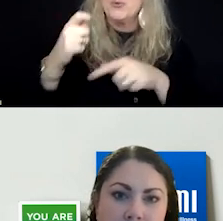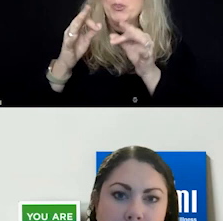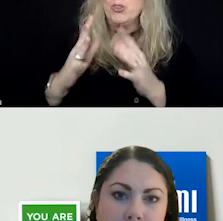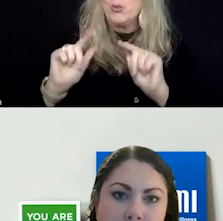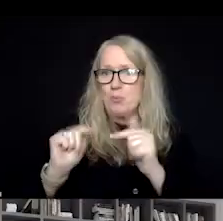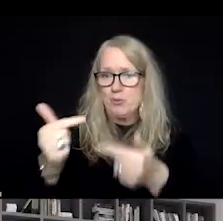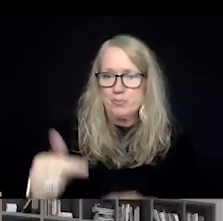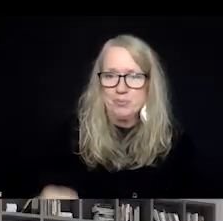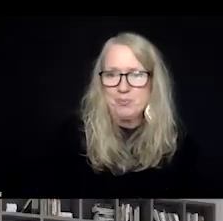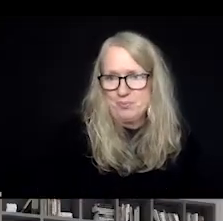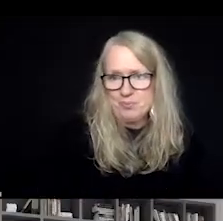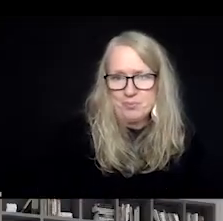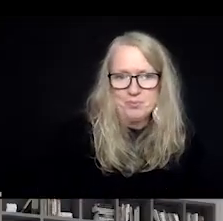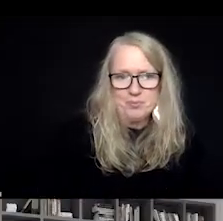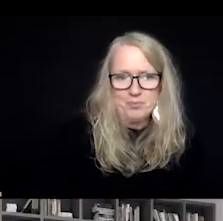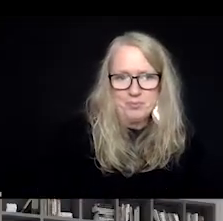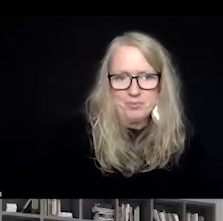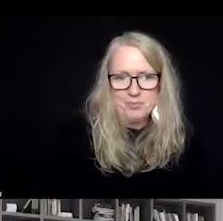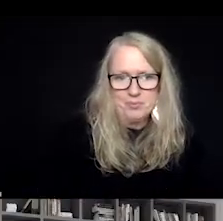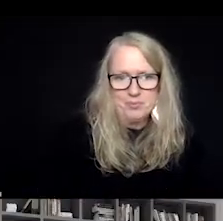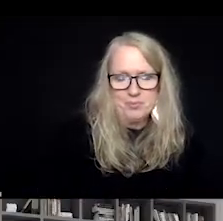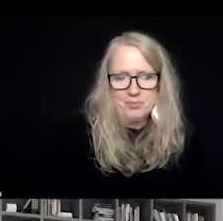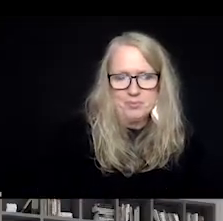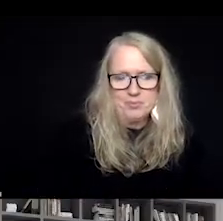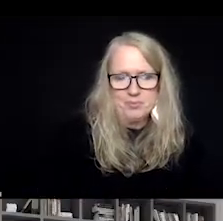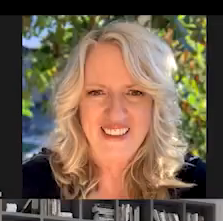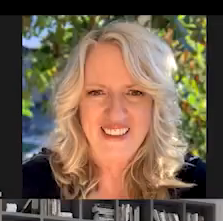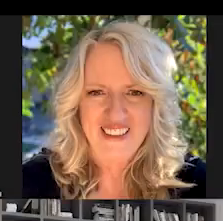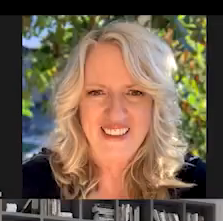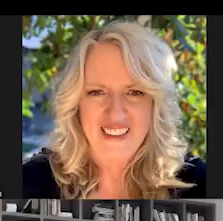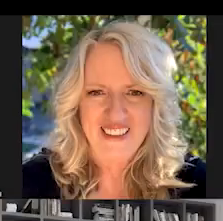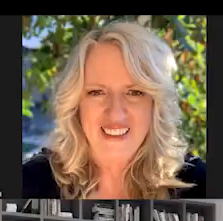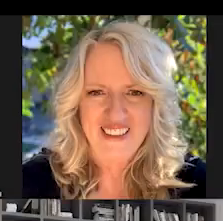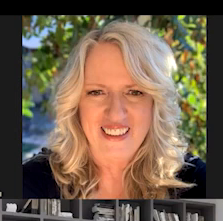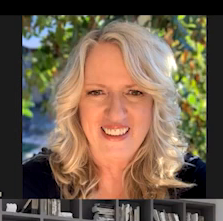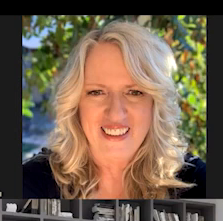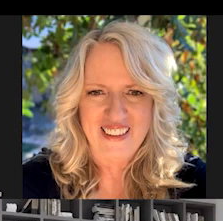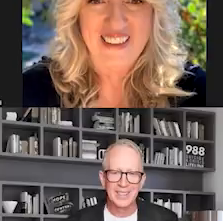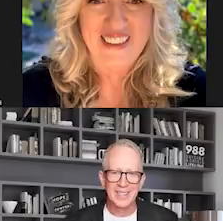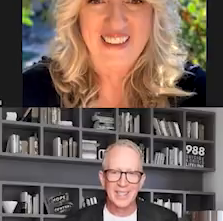SO WE ARE -- STEPHANIE, WE STARTED WITH YOU. I DON'T KNOW IF --